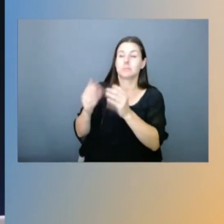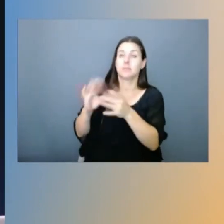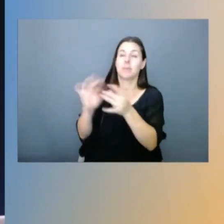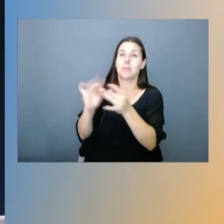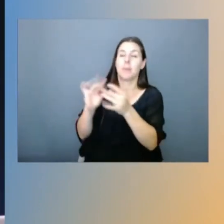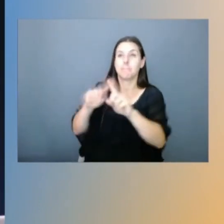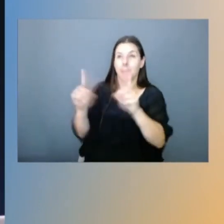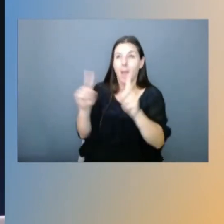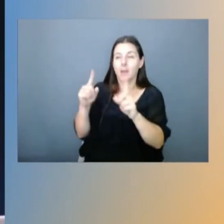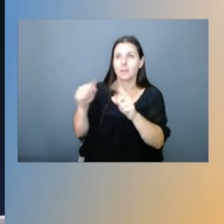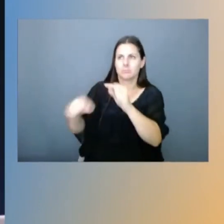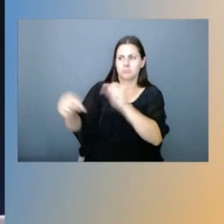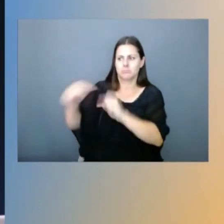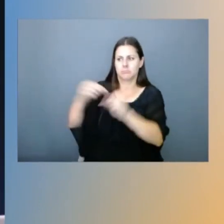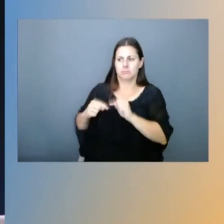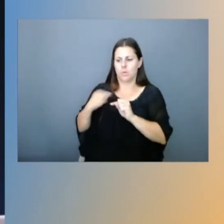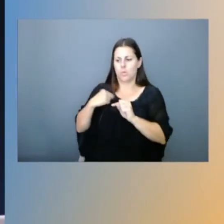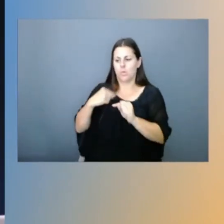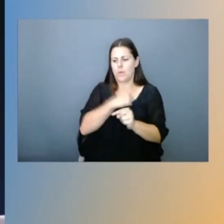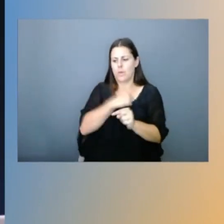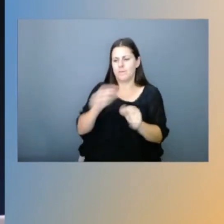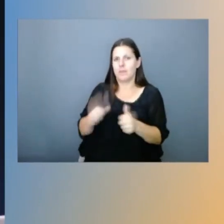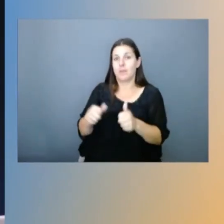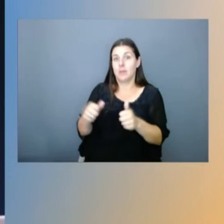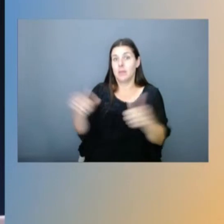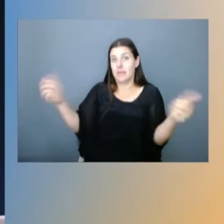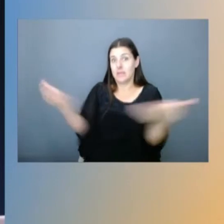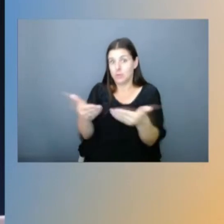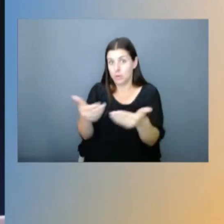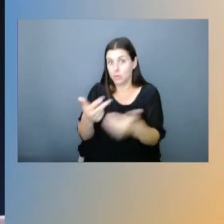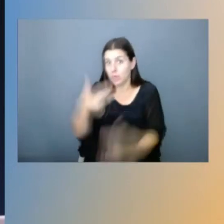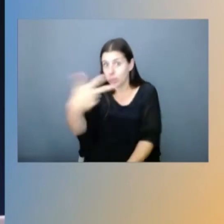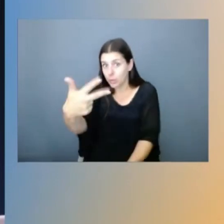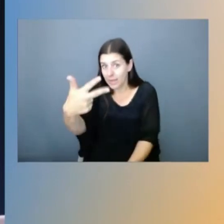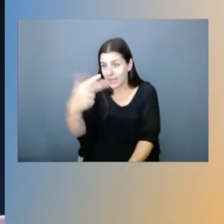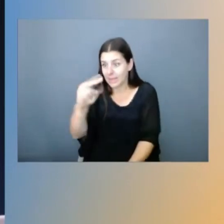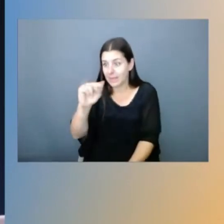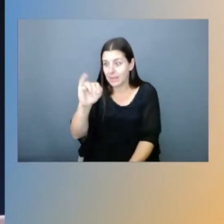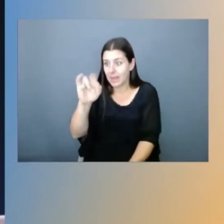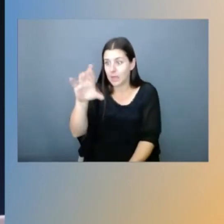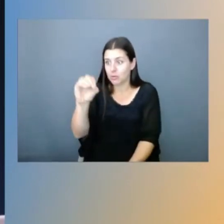we have introduced three Nitro SSD products in the last 12 months, right?